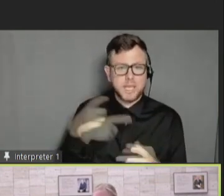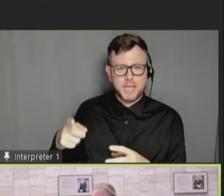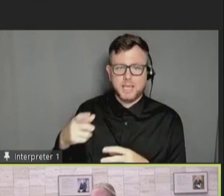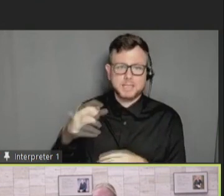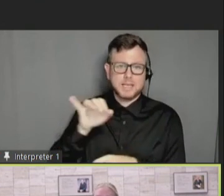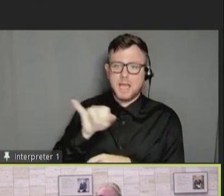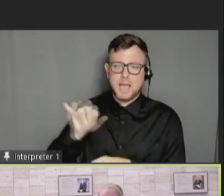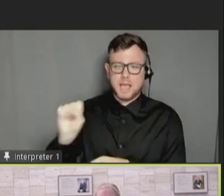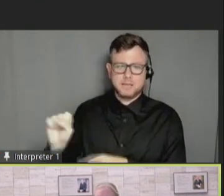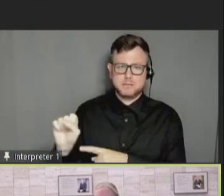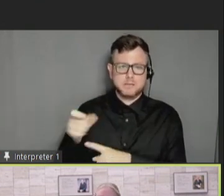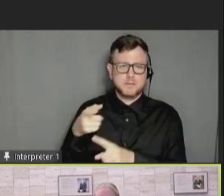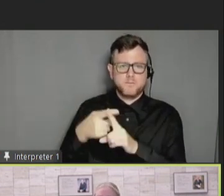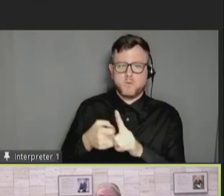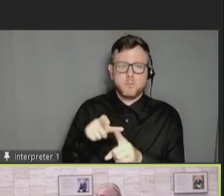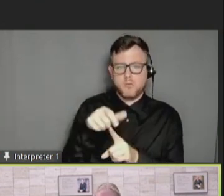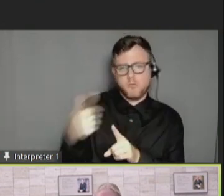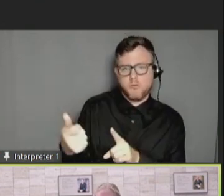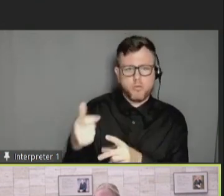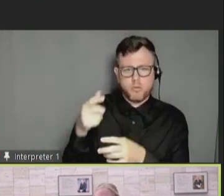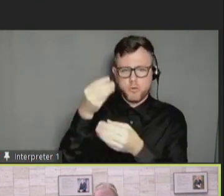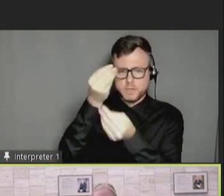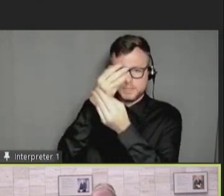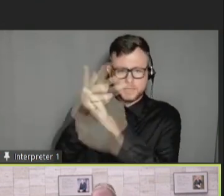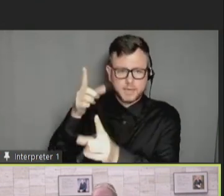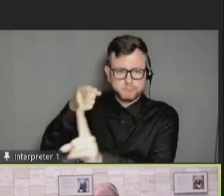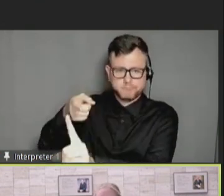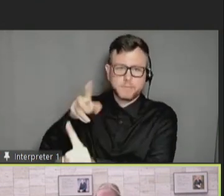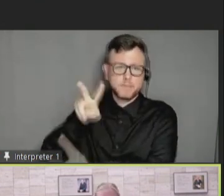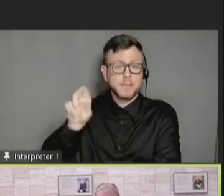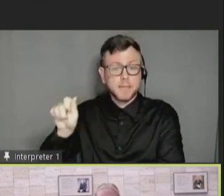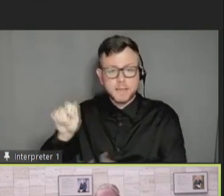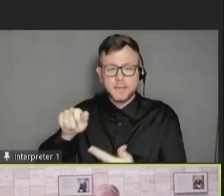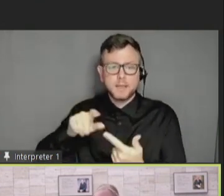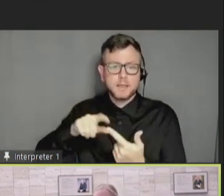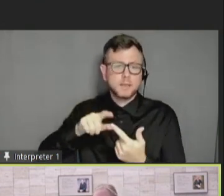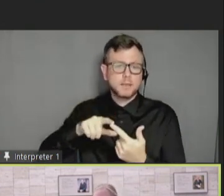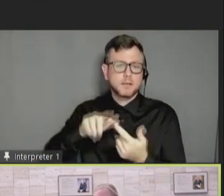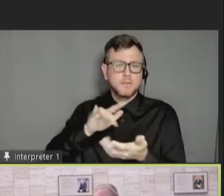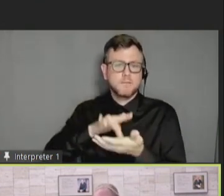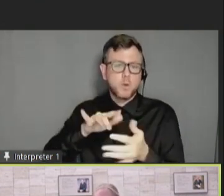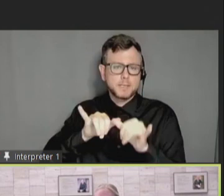Meaning, it's coming from some other data source like VA or a pharmacy system or EHR.